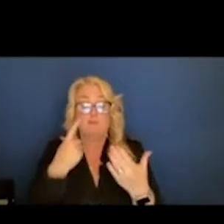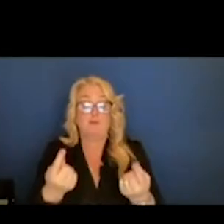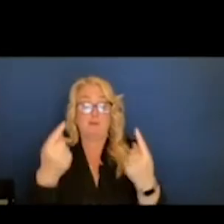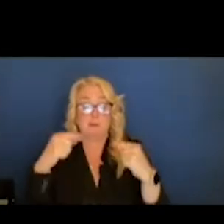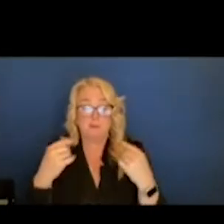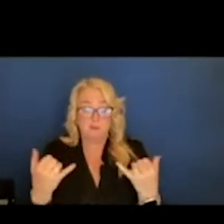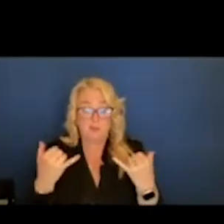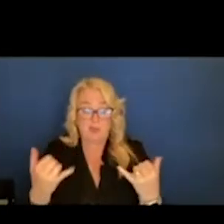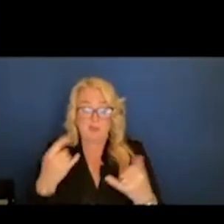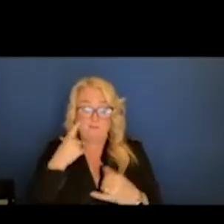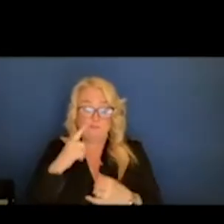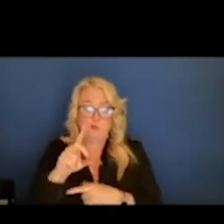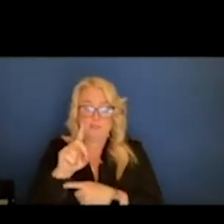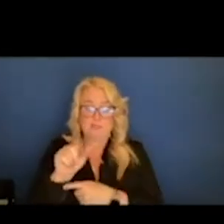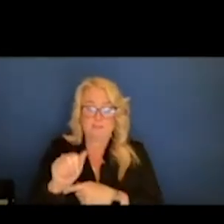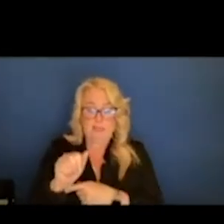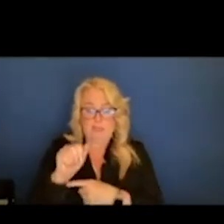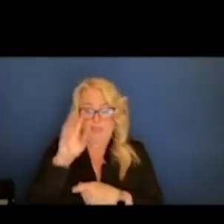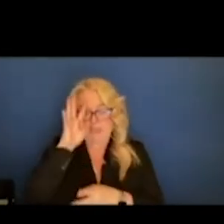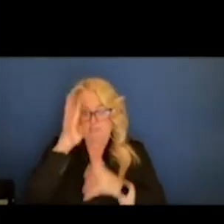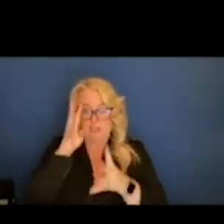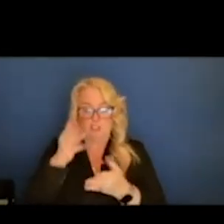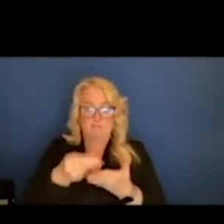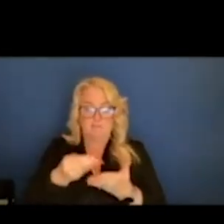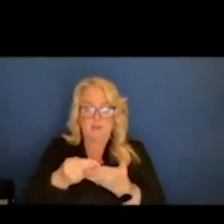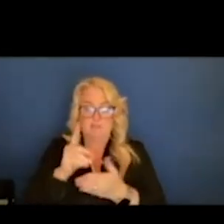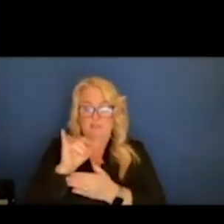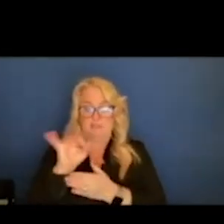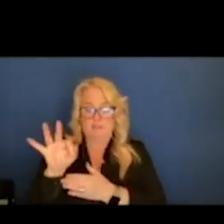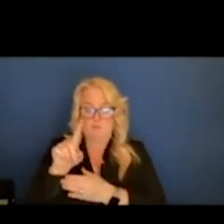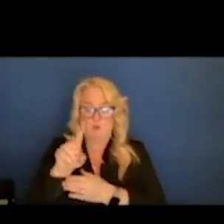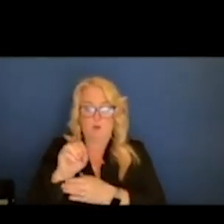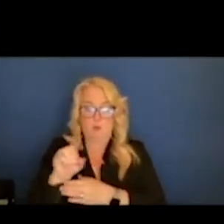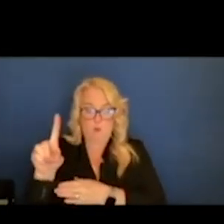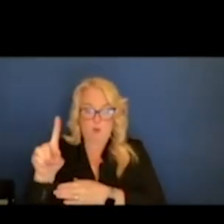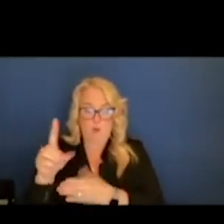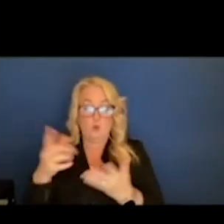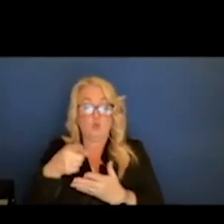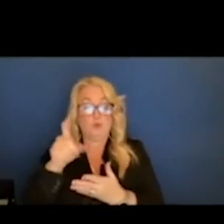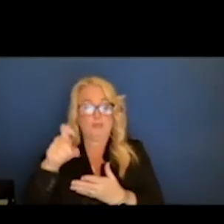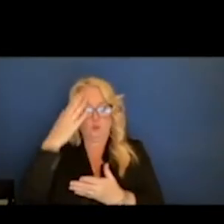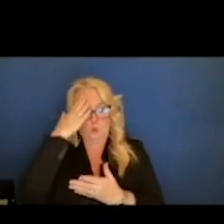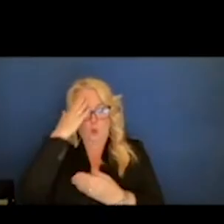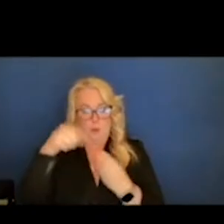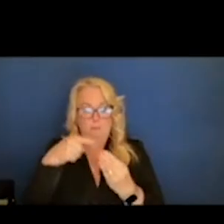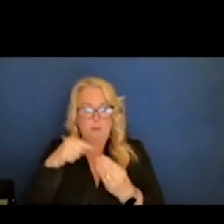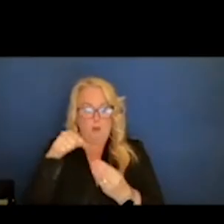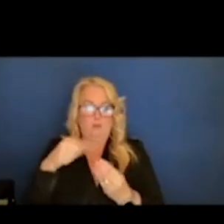“Disability Innovation Fund 101 - What You Need to Know About These Powerful Programs”.